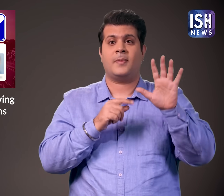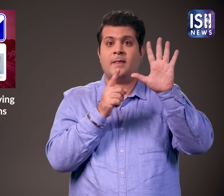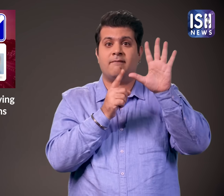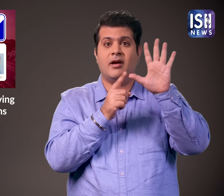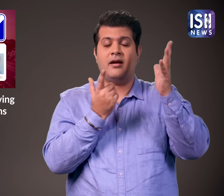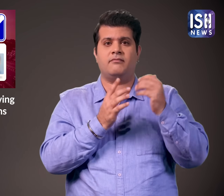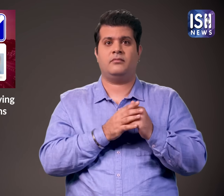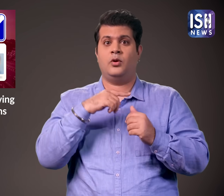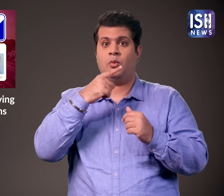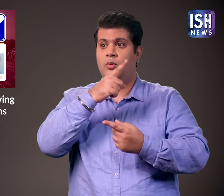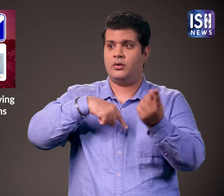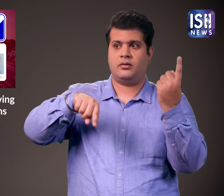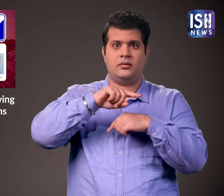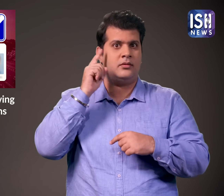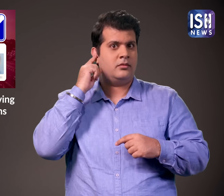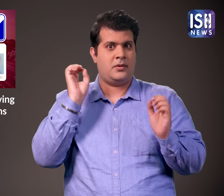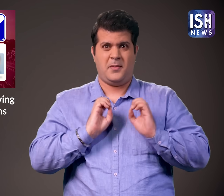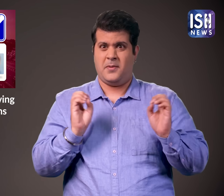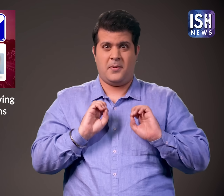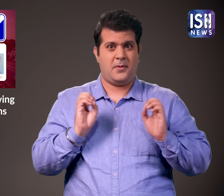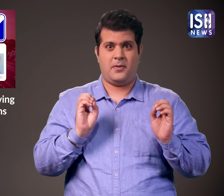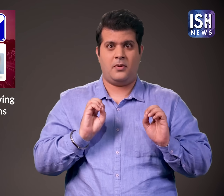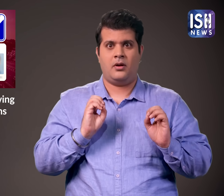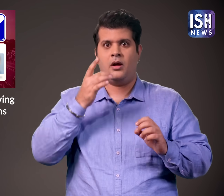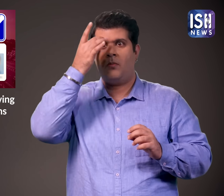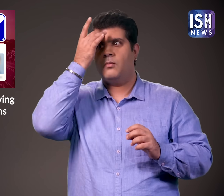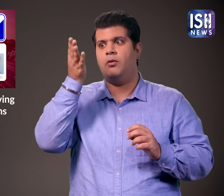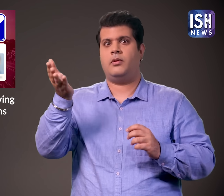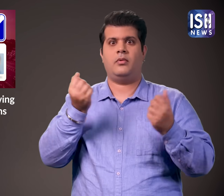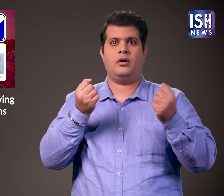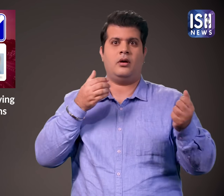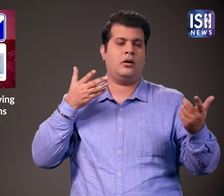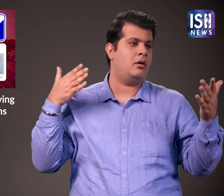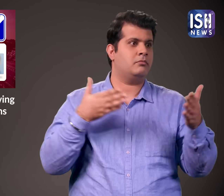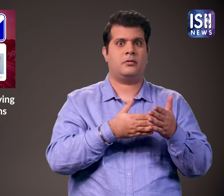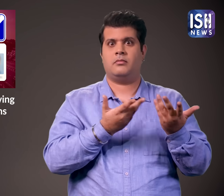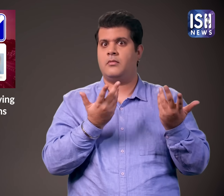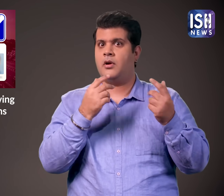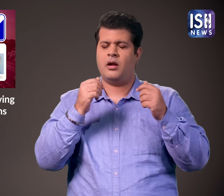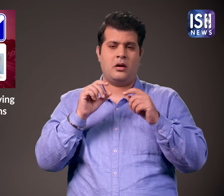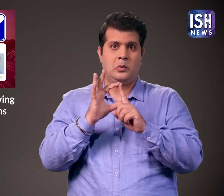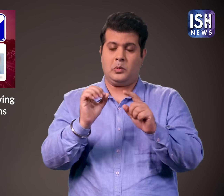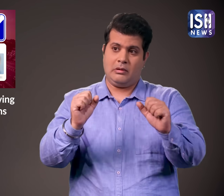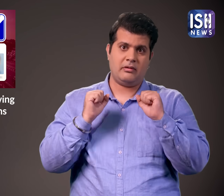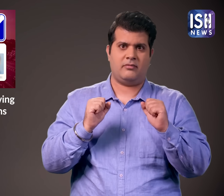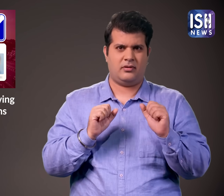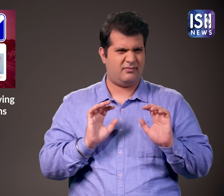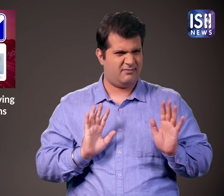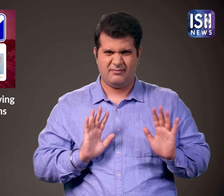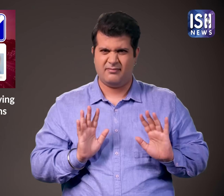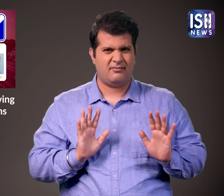5. Hearing loss does not seriously affect a person’s ability to drive.